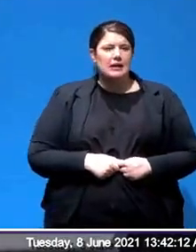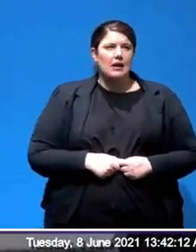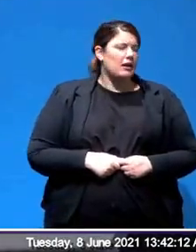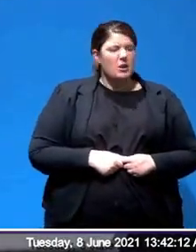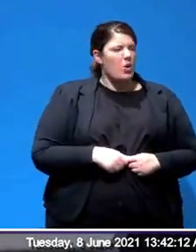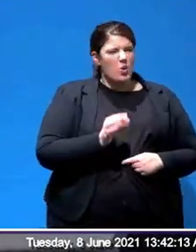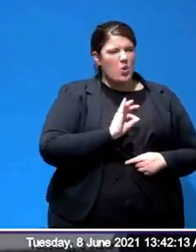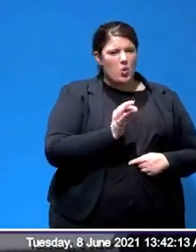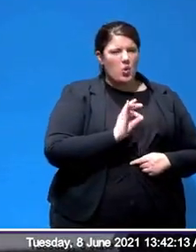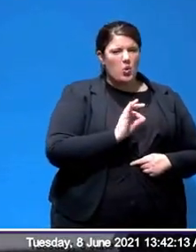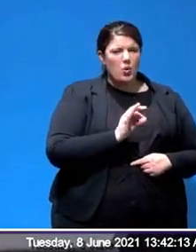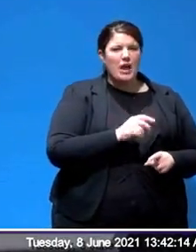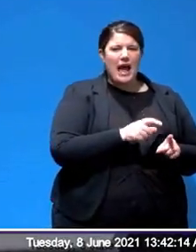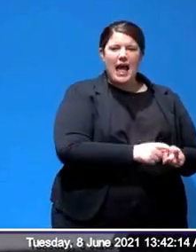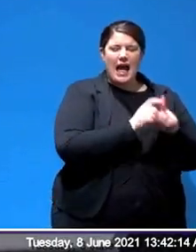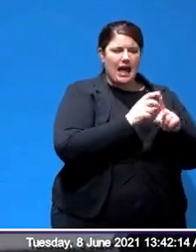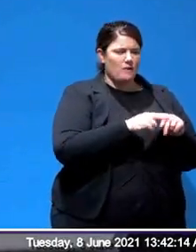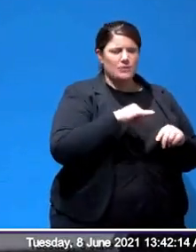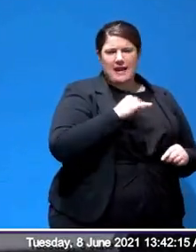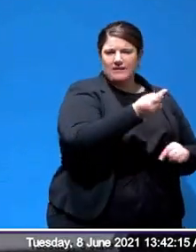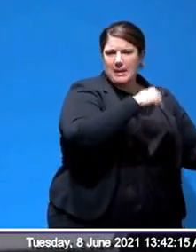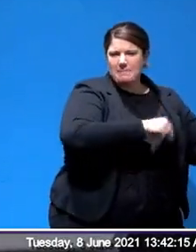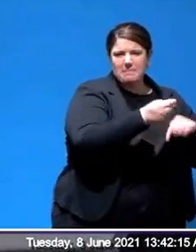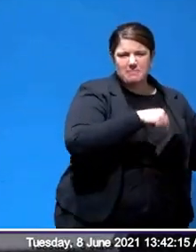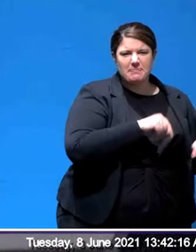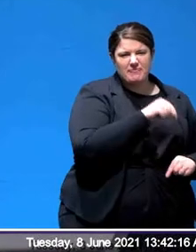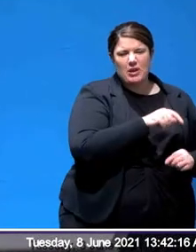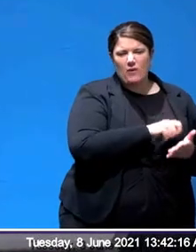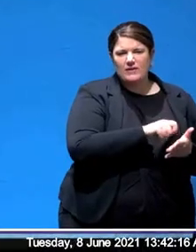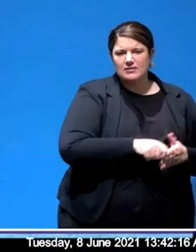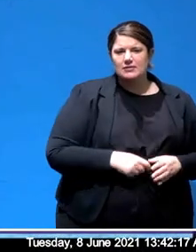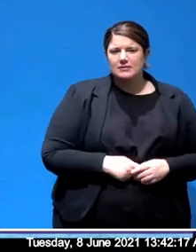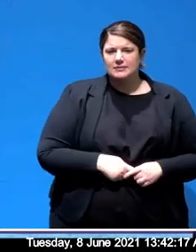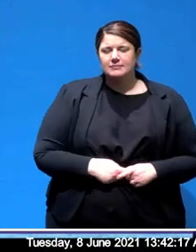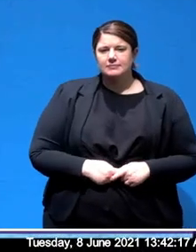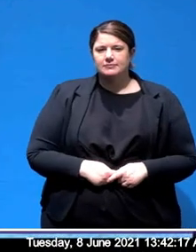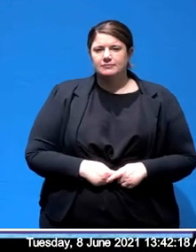It was a hard site to have staff attend meetings. Can you tell the Commissioners why you think it was